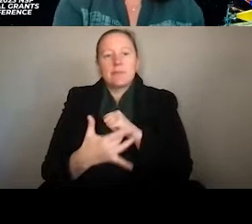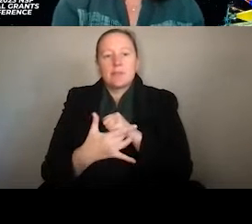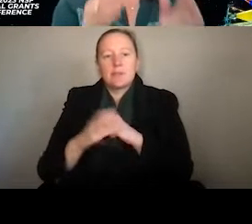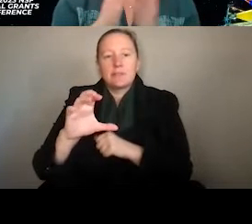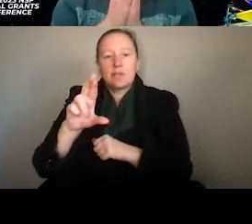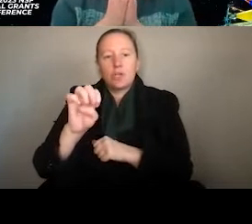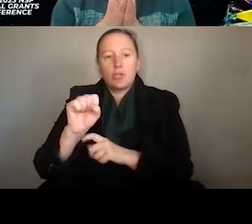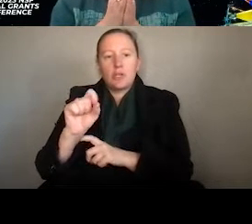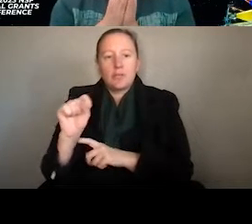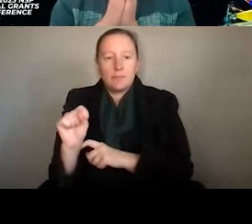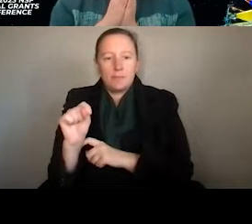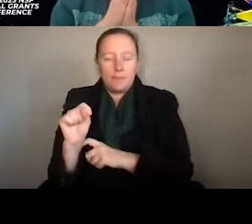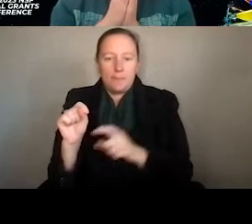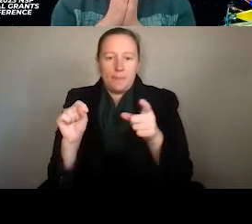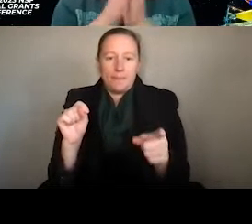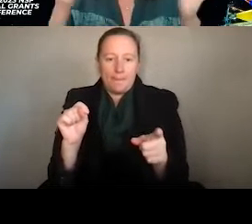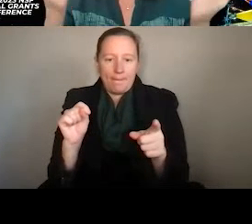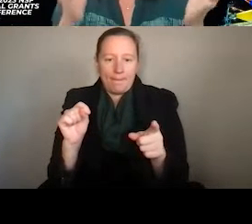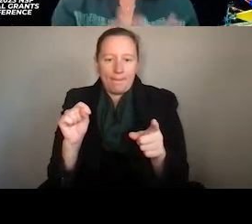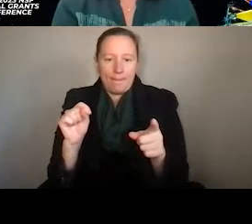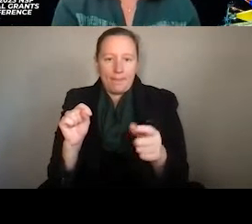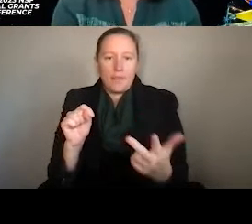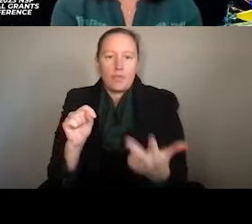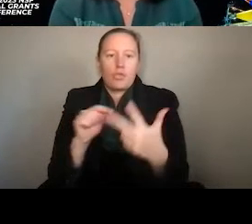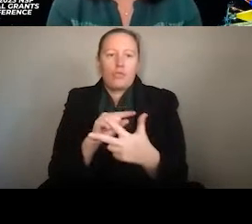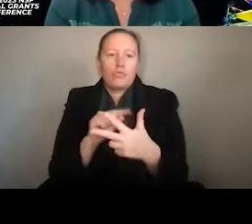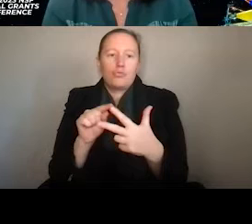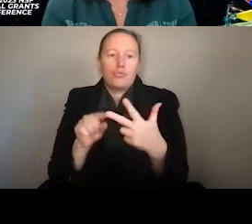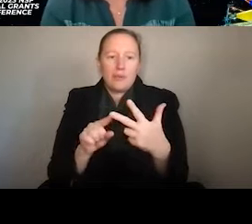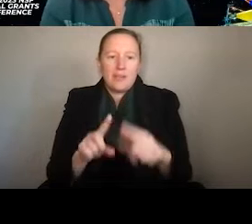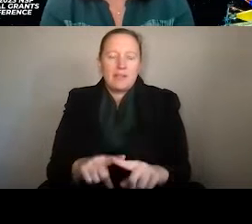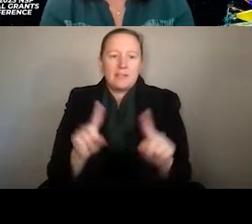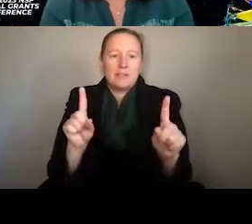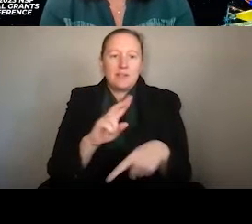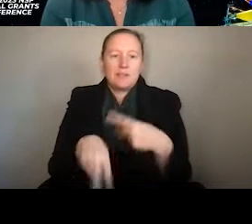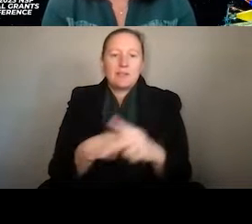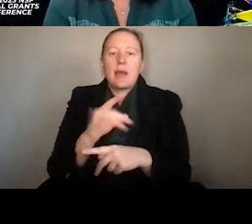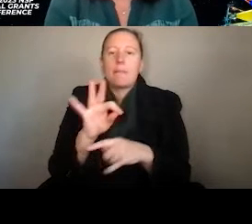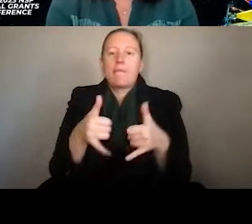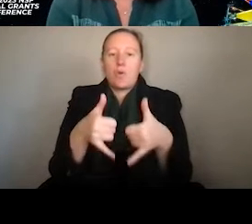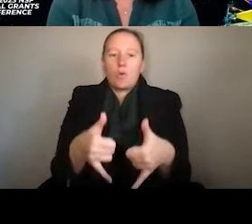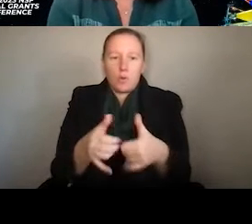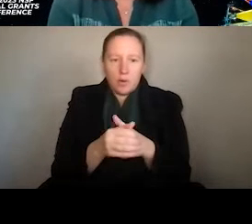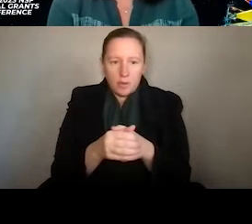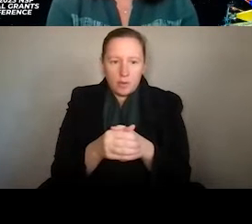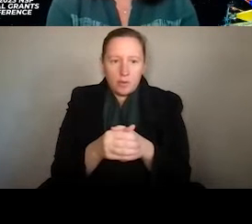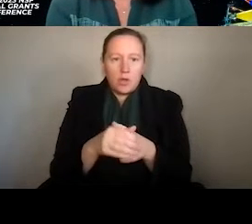This program has three different types of awards. CREST Center awards provide